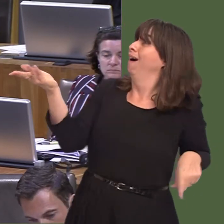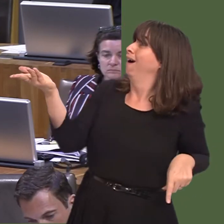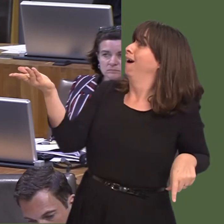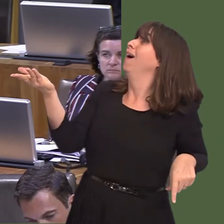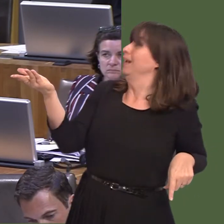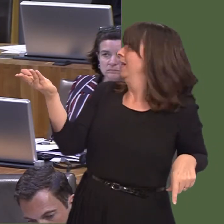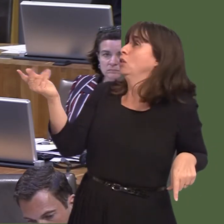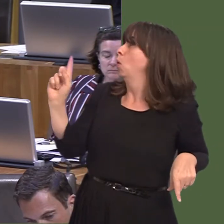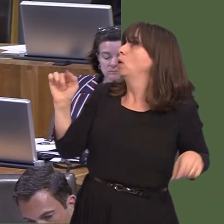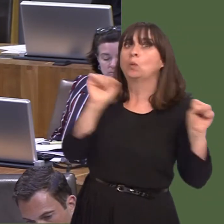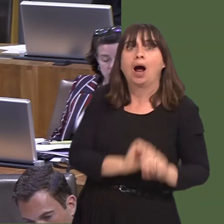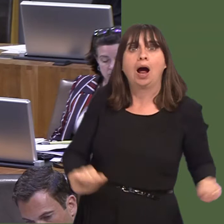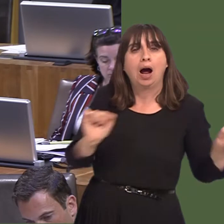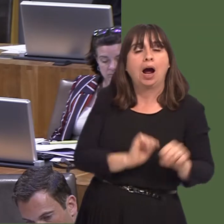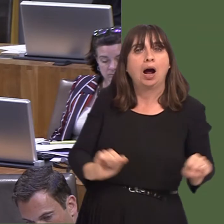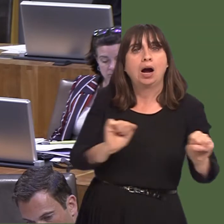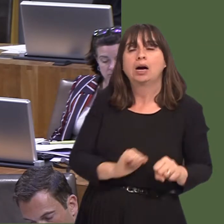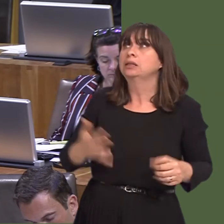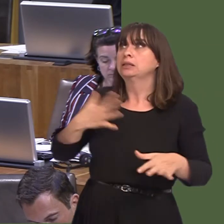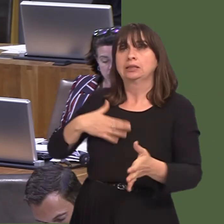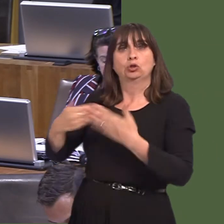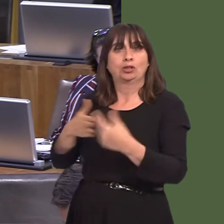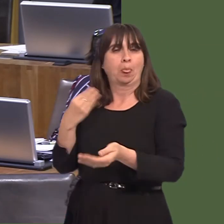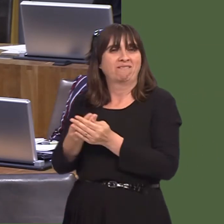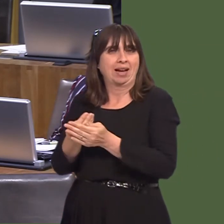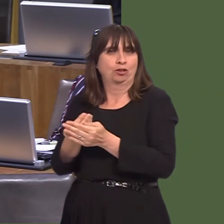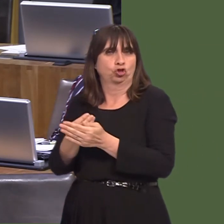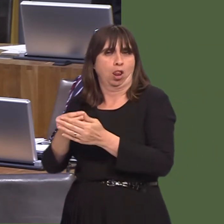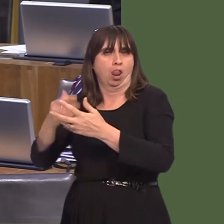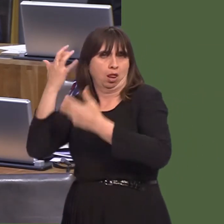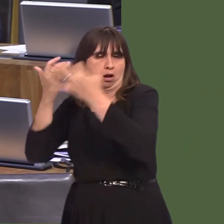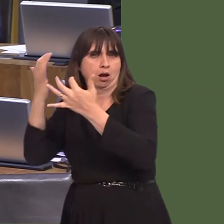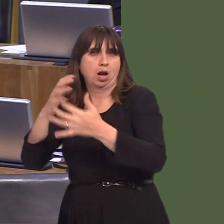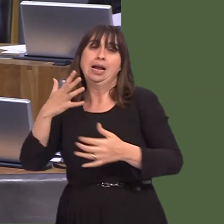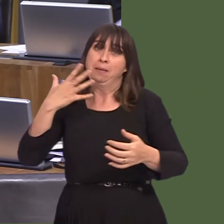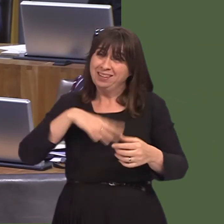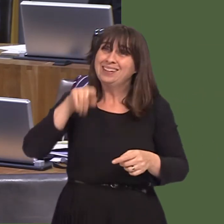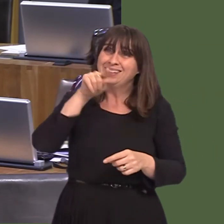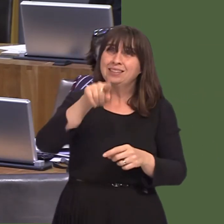hugely important that the financial issues are resolved so that there is a power station and, importantly, there are jobs on Anglesey.